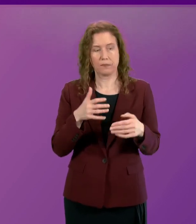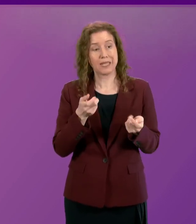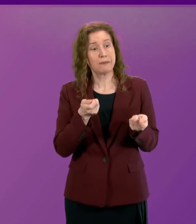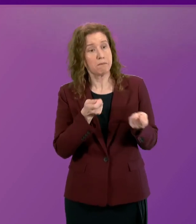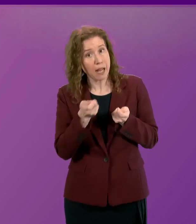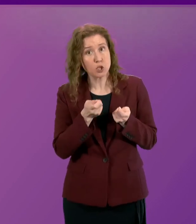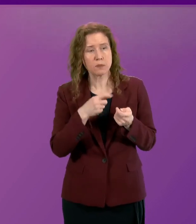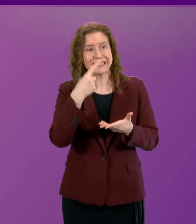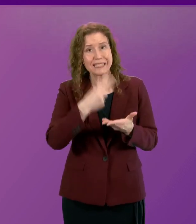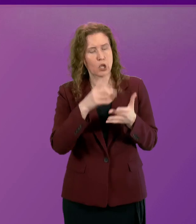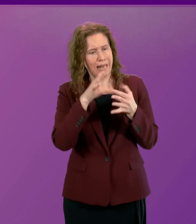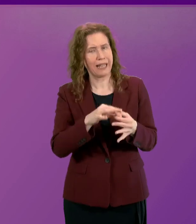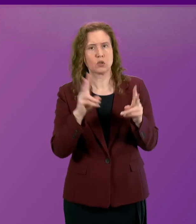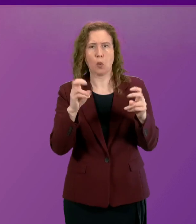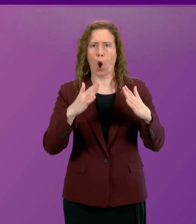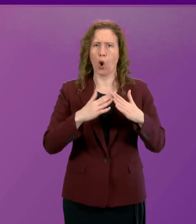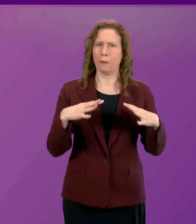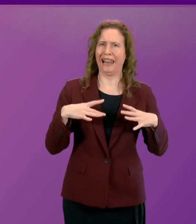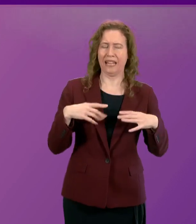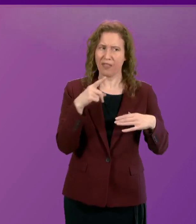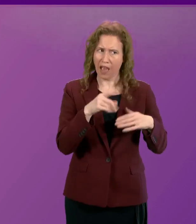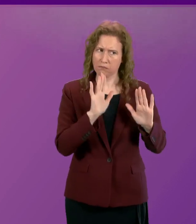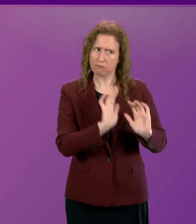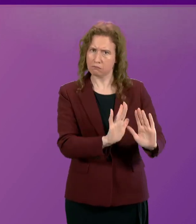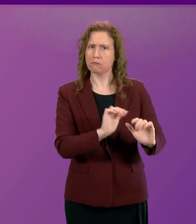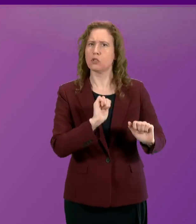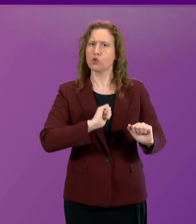relating to home leave are an operational matter for the Scottish Prison Service,